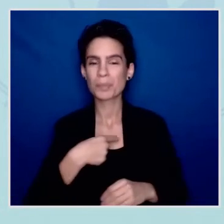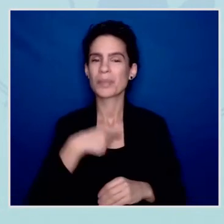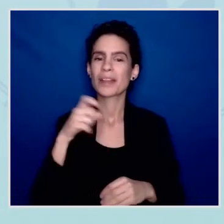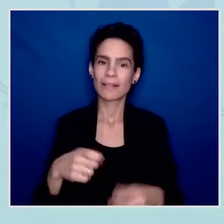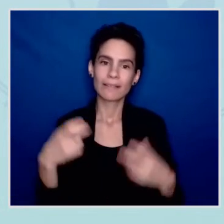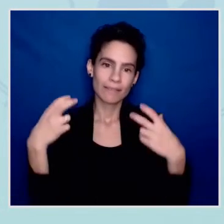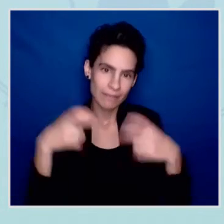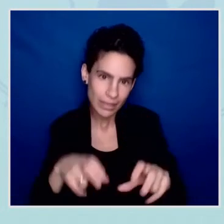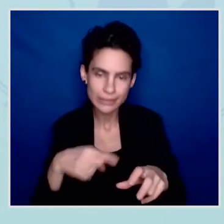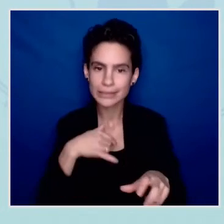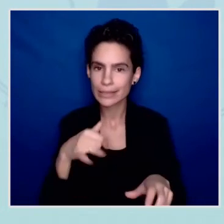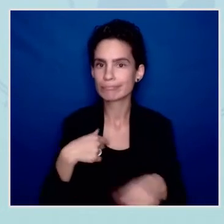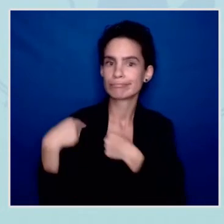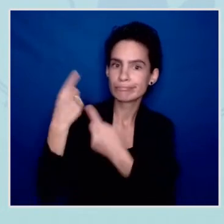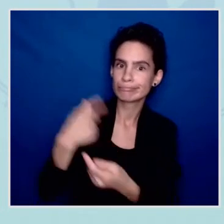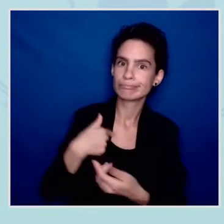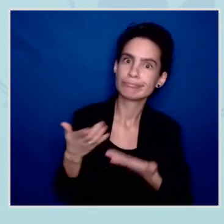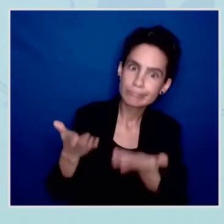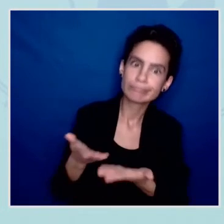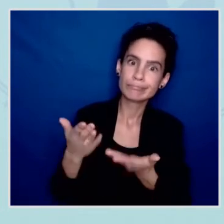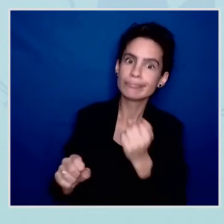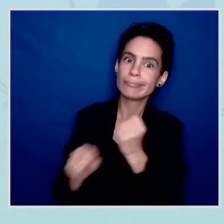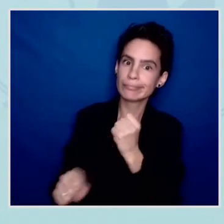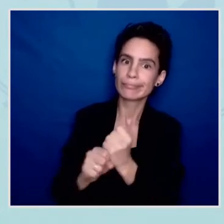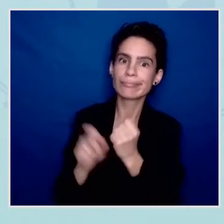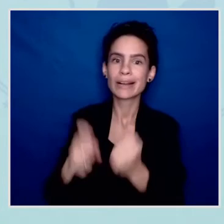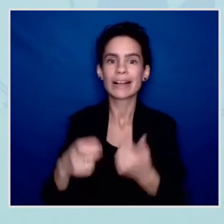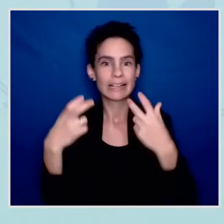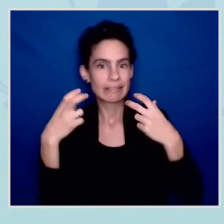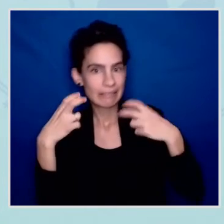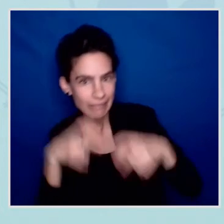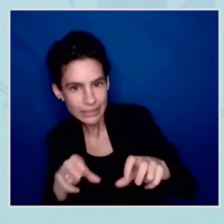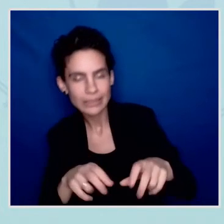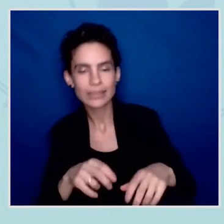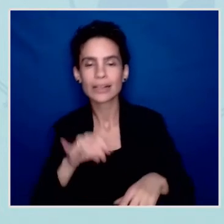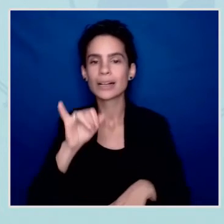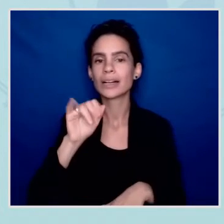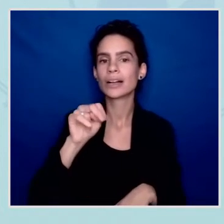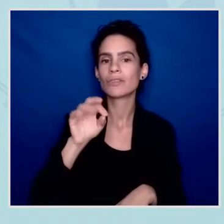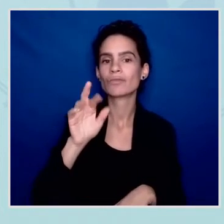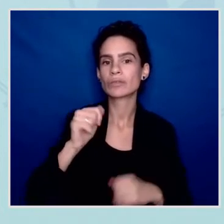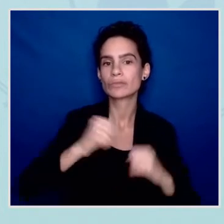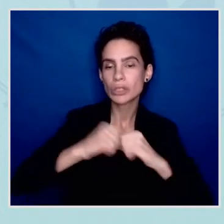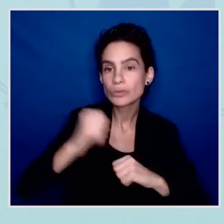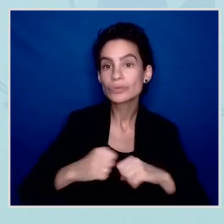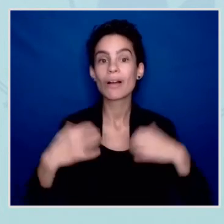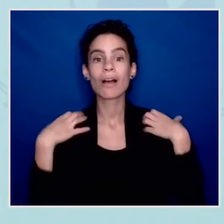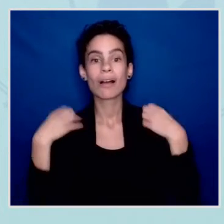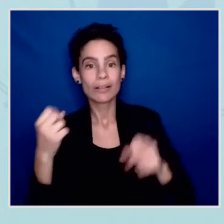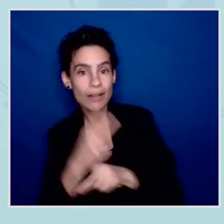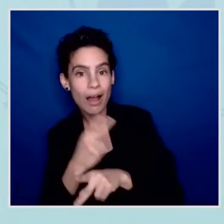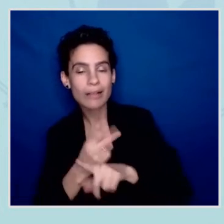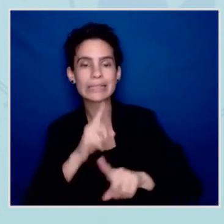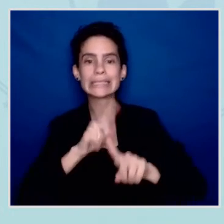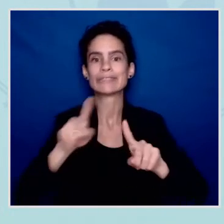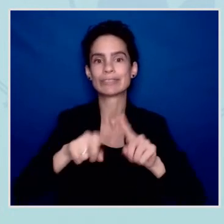NEED AT HOME AND THIRDLY, THE THIRD STAGE OF THIS, THE WHOLE STORY IS WE HAVE TO INVEST AS I